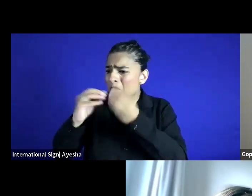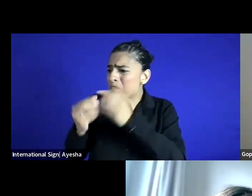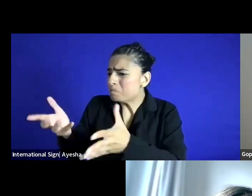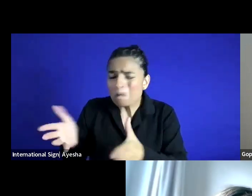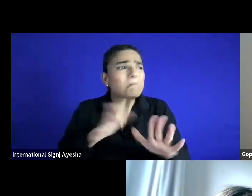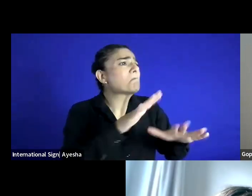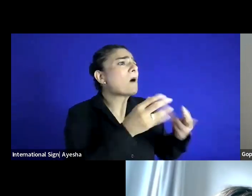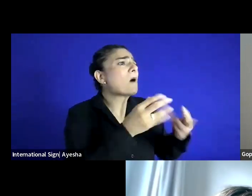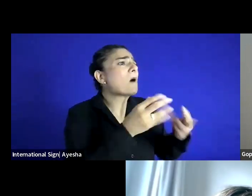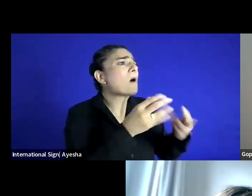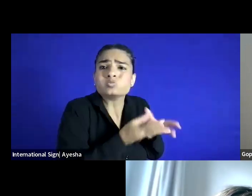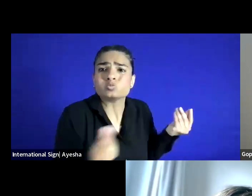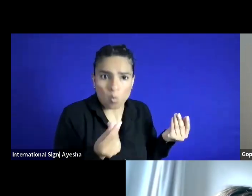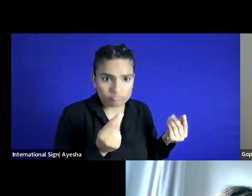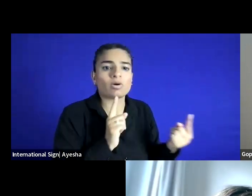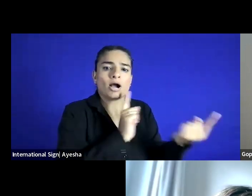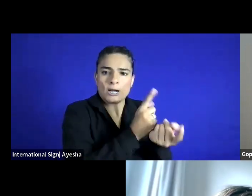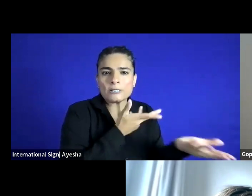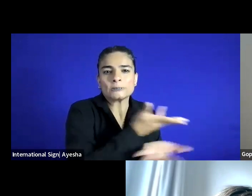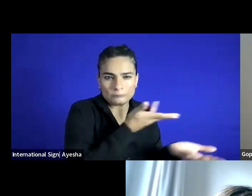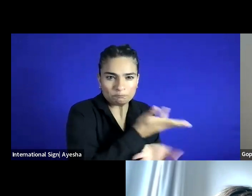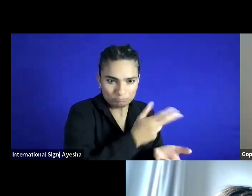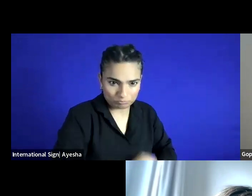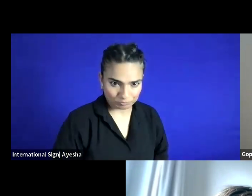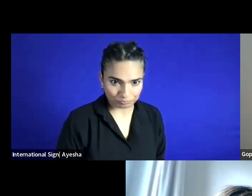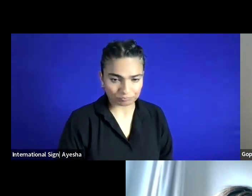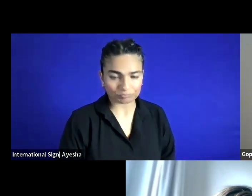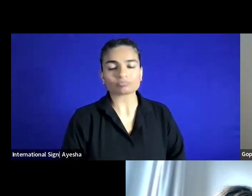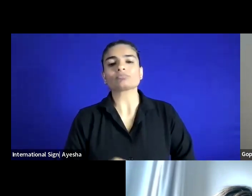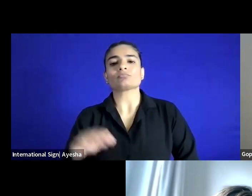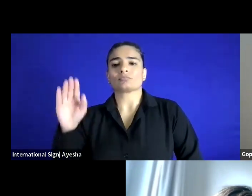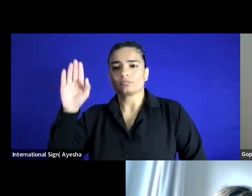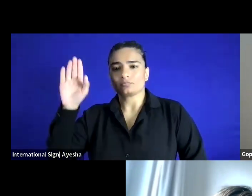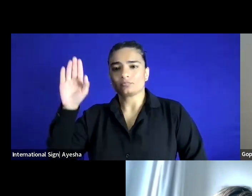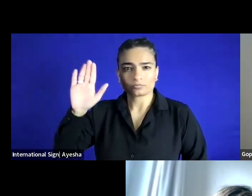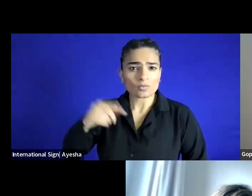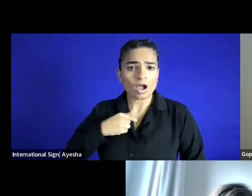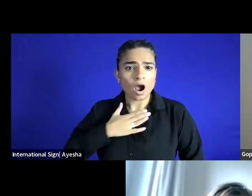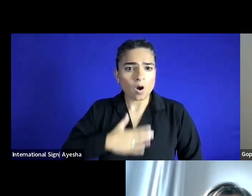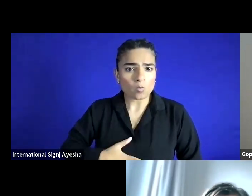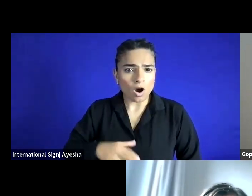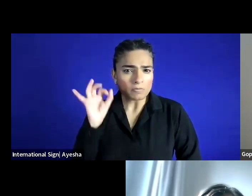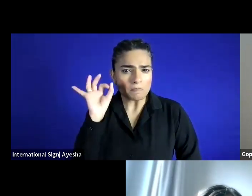In a and I'm just going to pop the link to the fix available on the website.